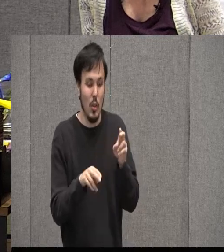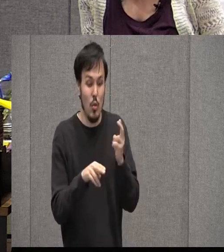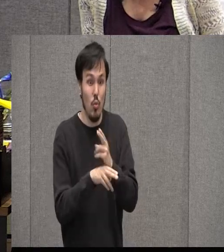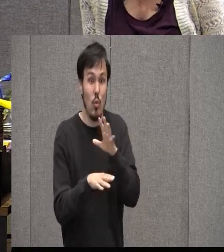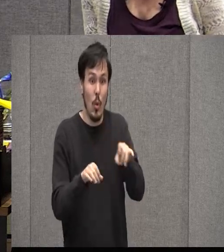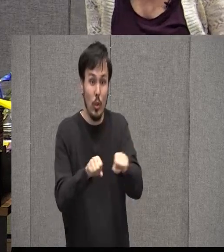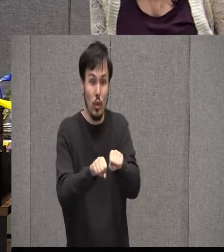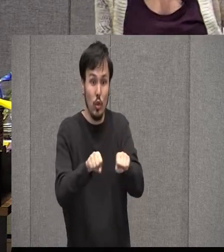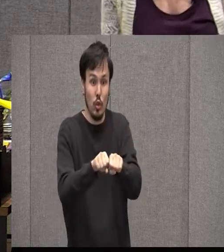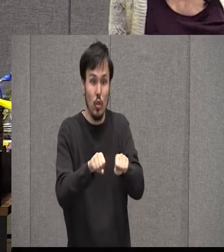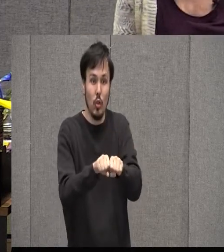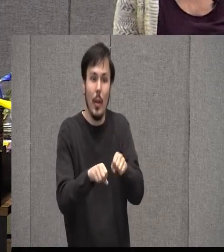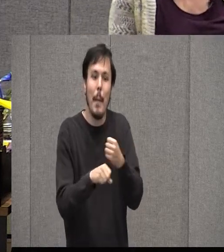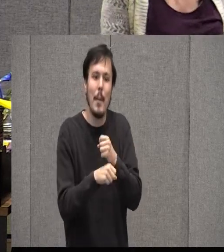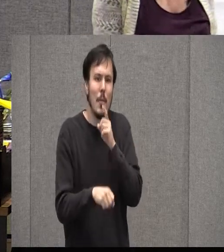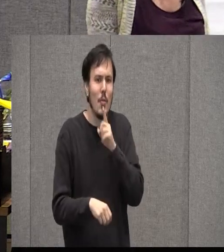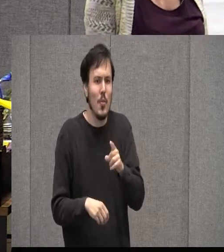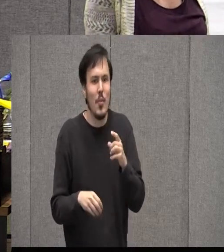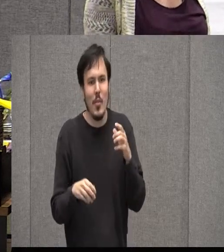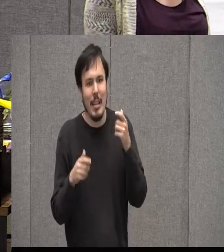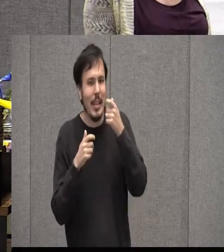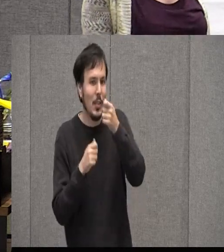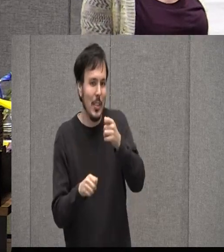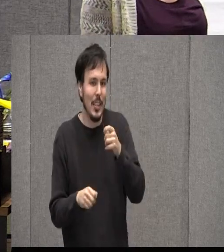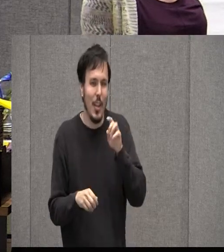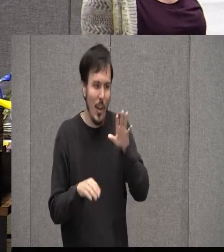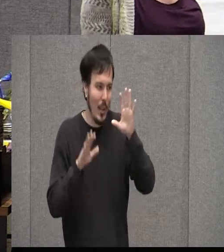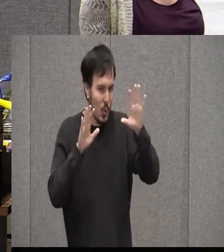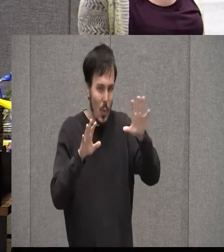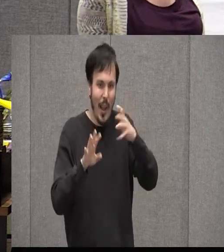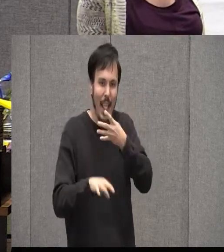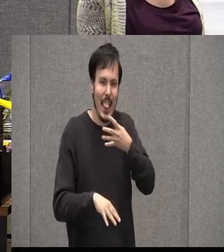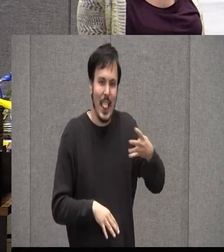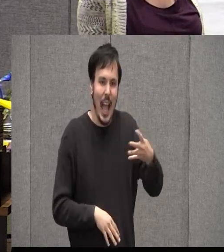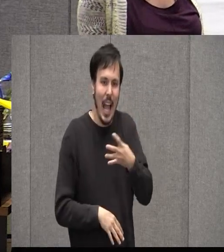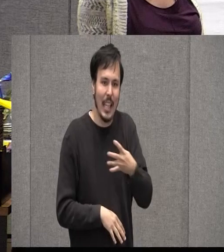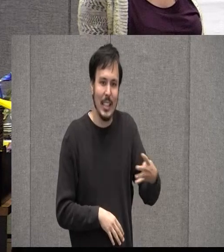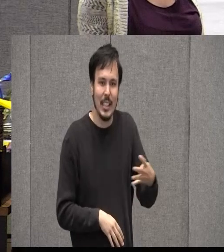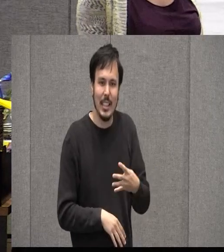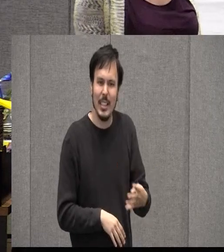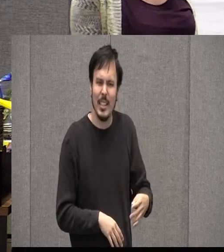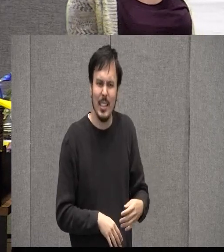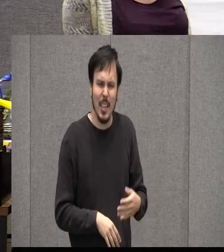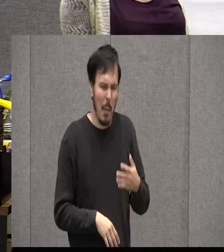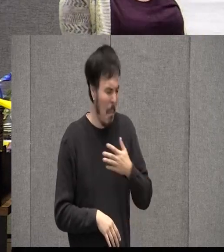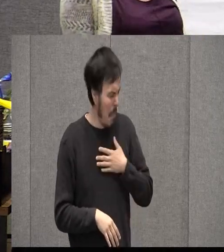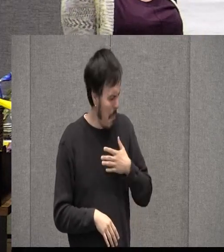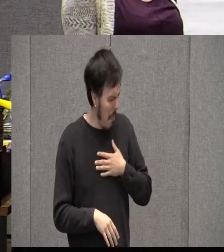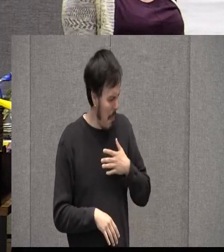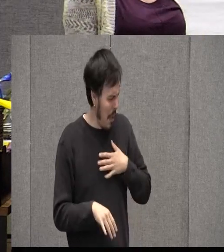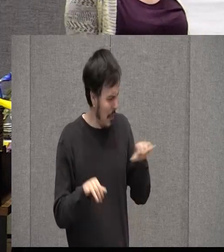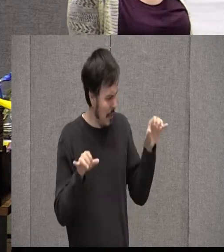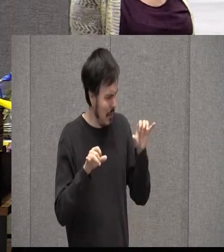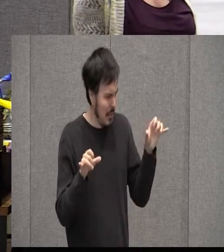you can get this really wild, hers has great lines. I don't know, does mine have a good texture? Yours is kinda flat.